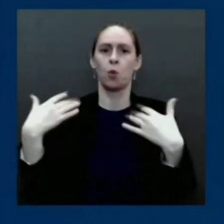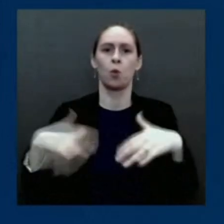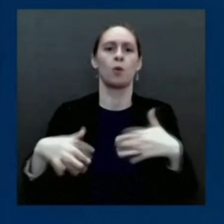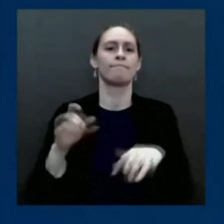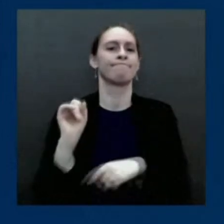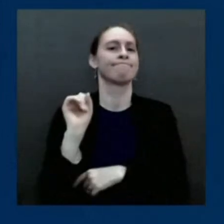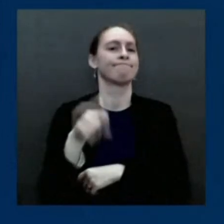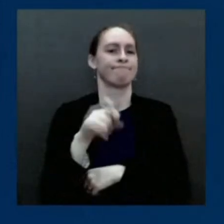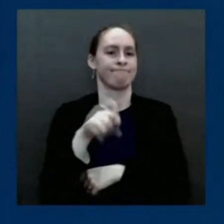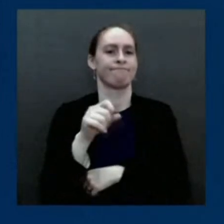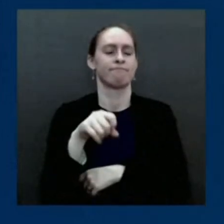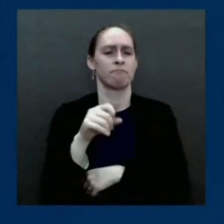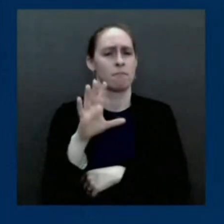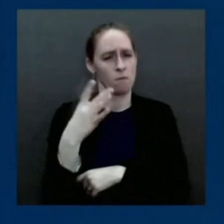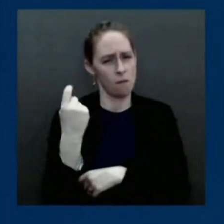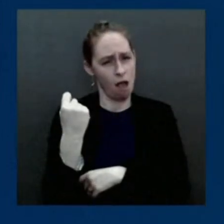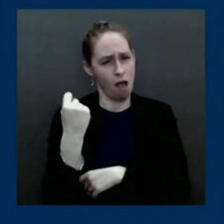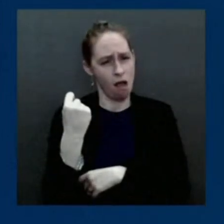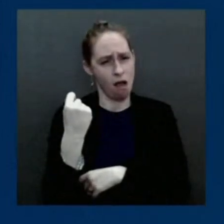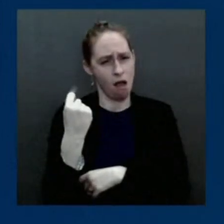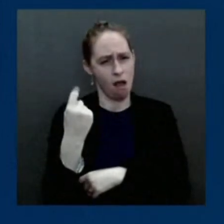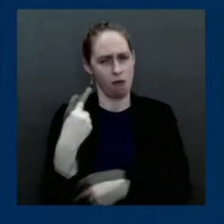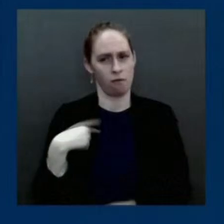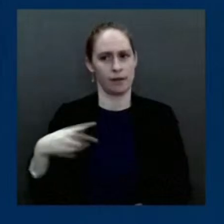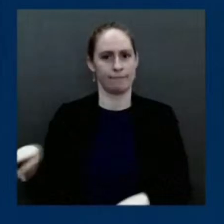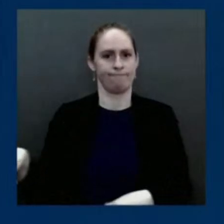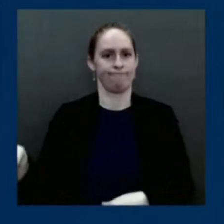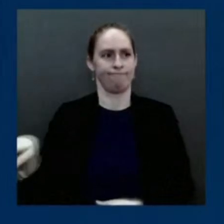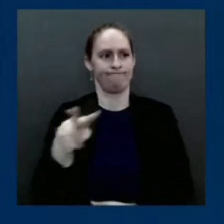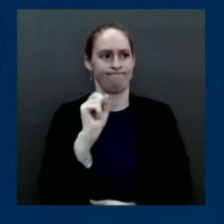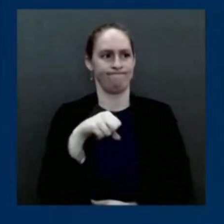INDIVIDUAL PERSON THROUGHOUT